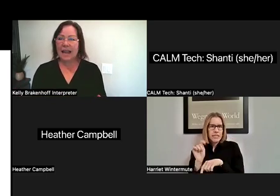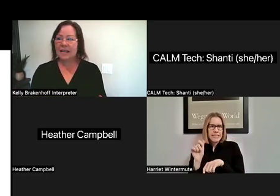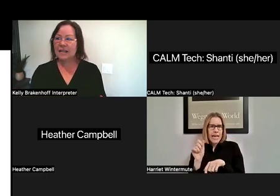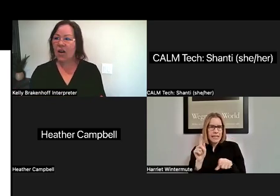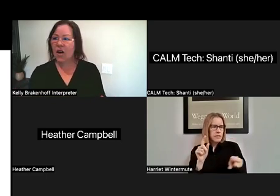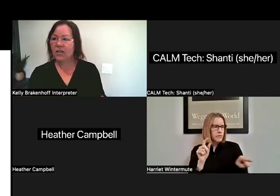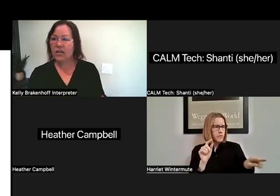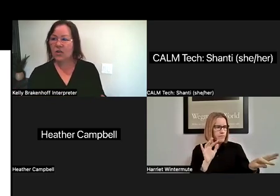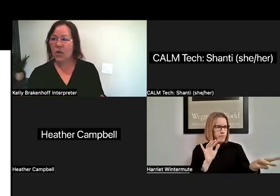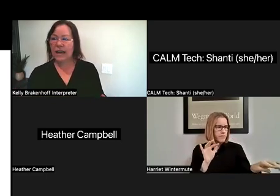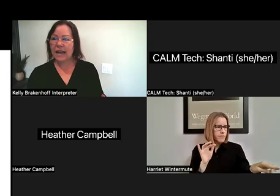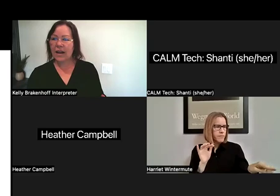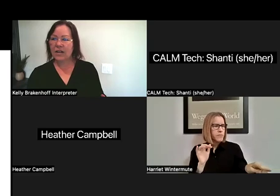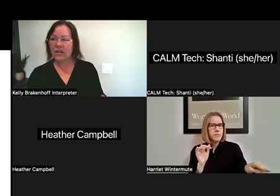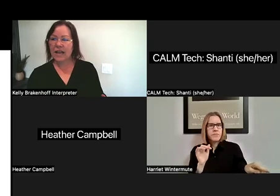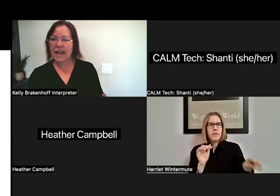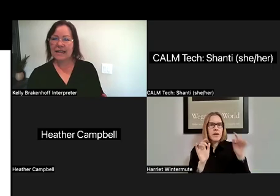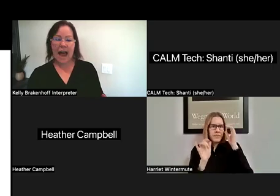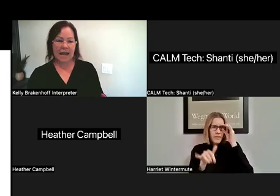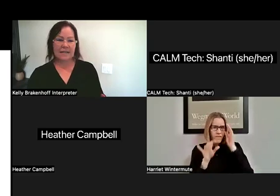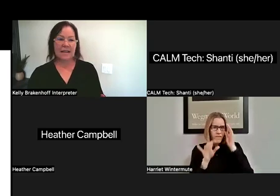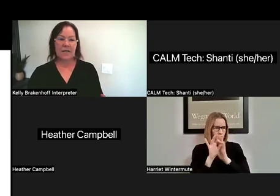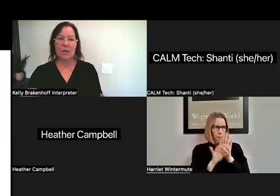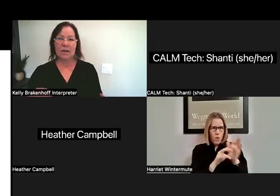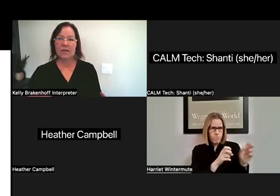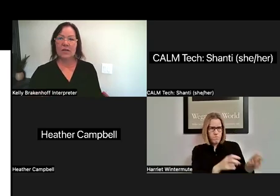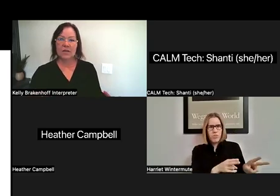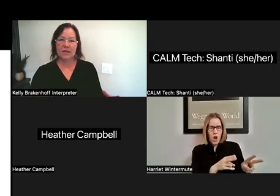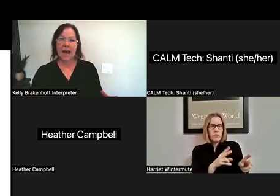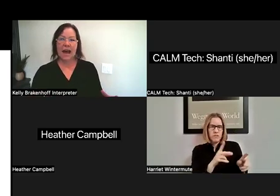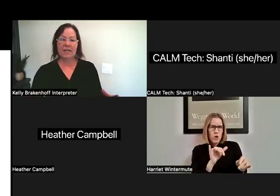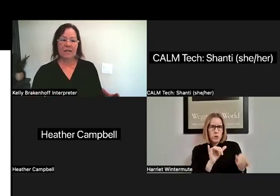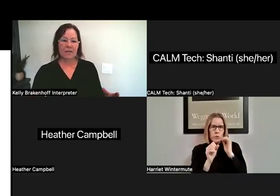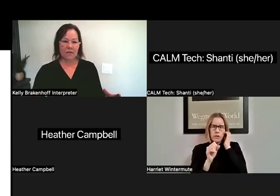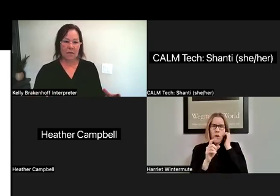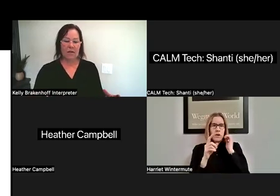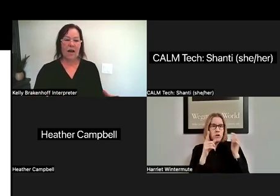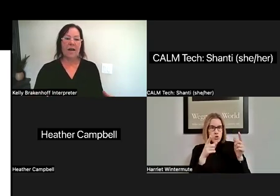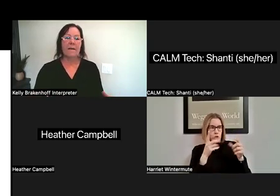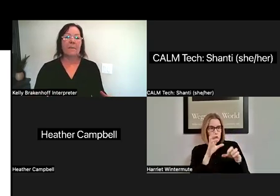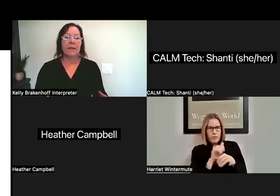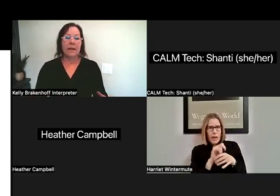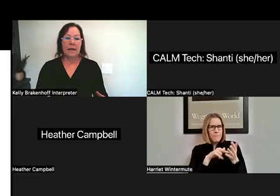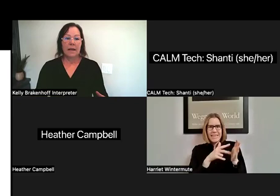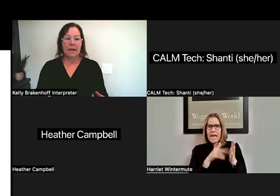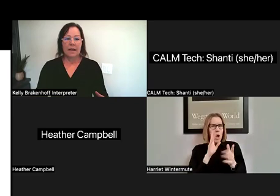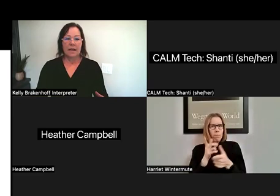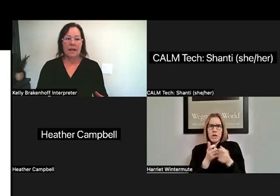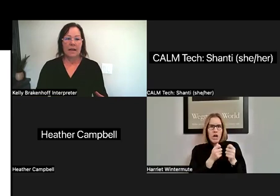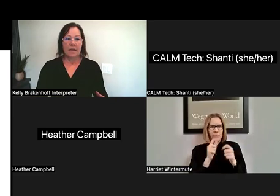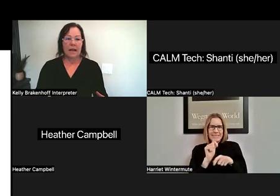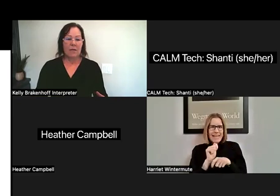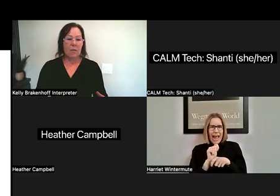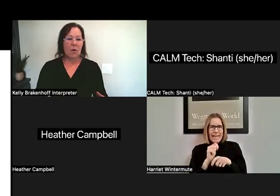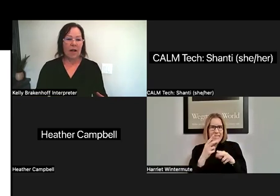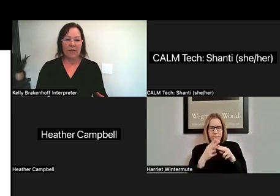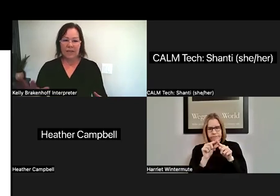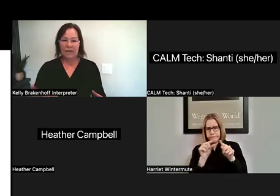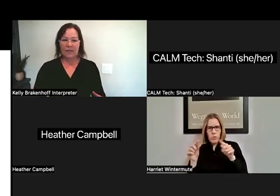it's called join character 10 task. Once you use that formula, it will pull everything from